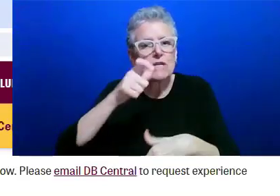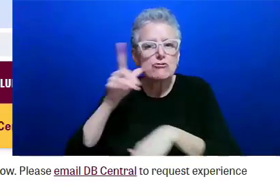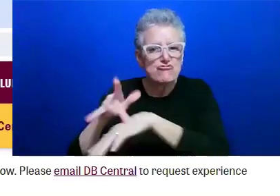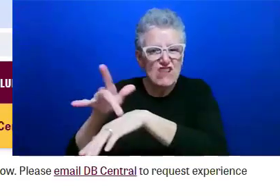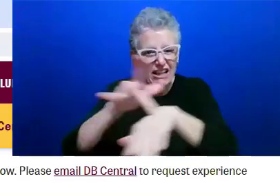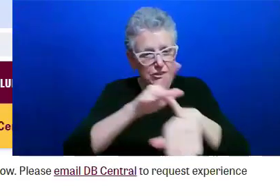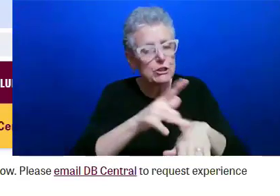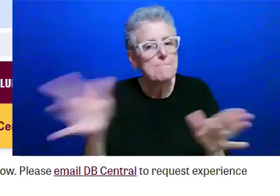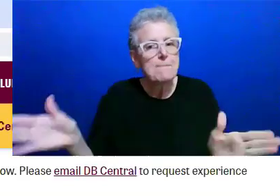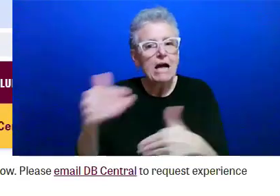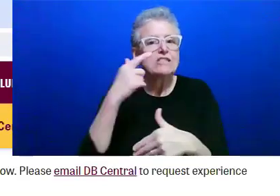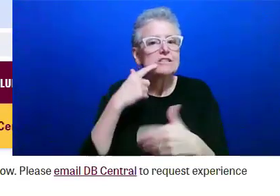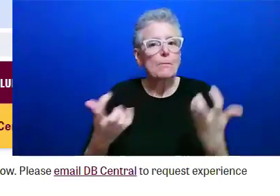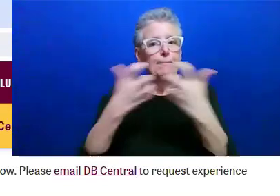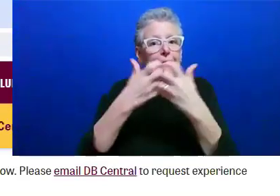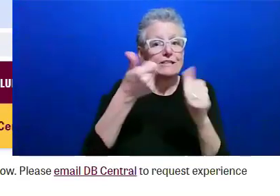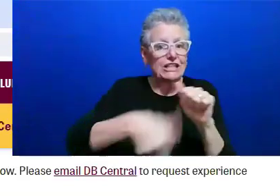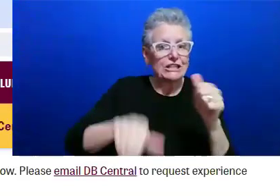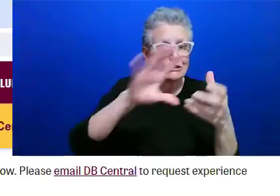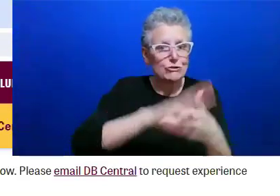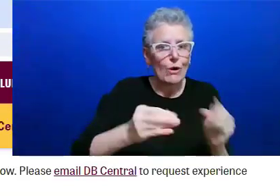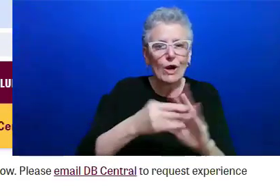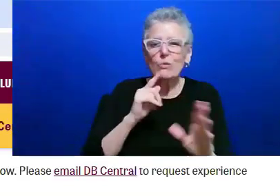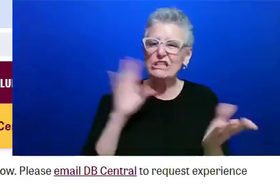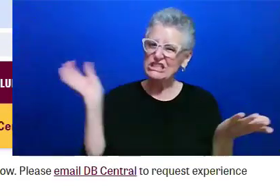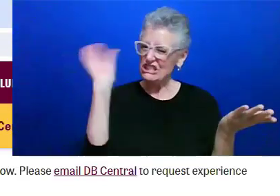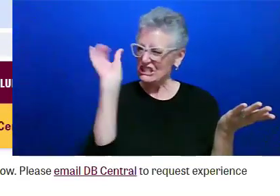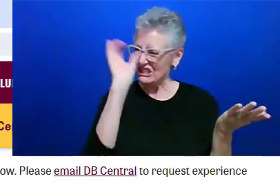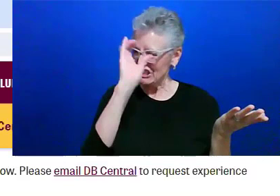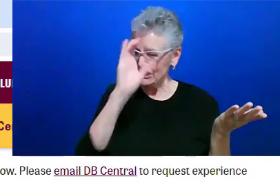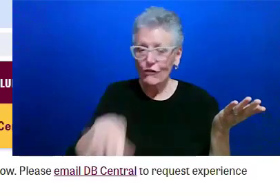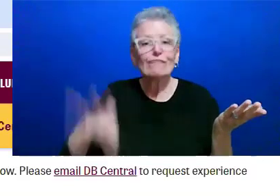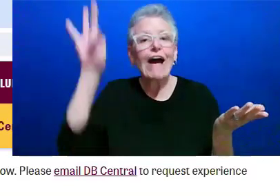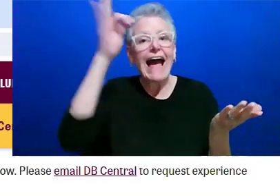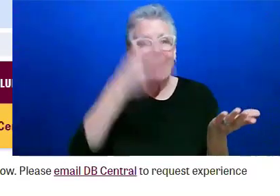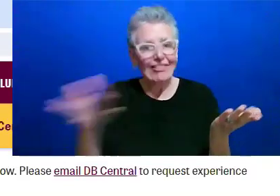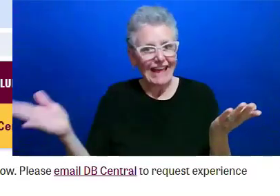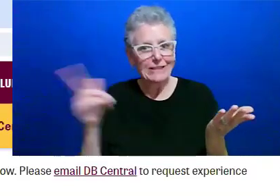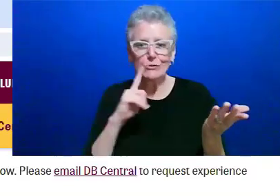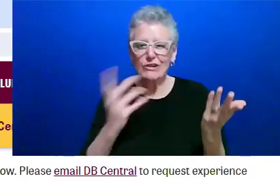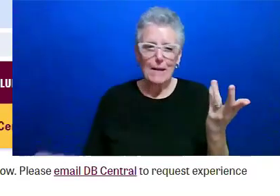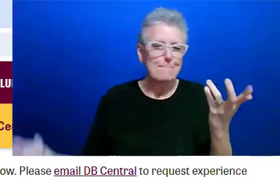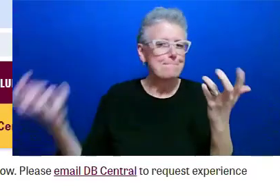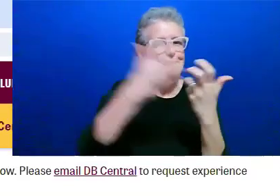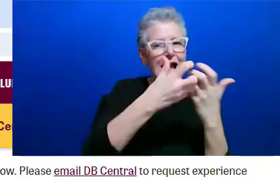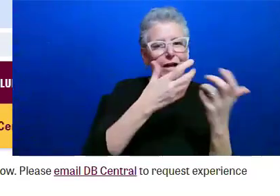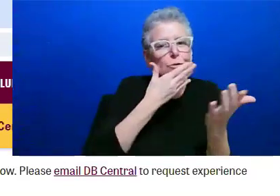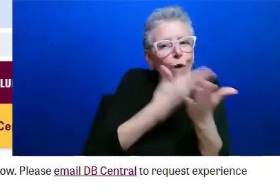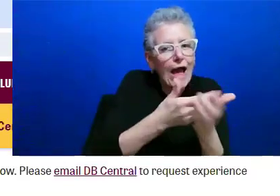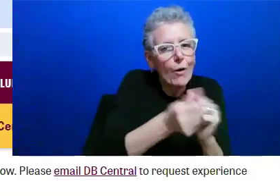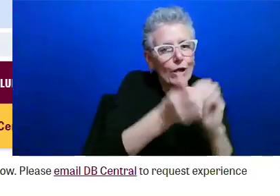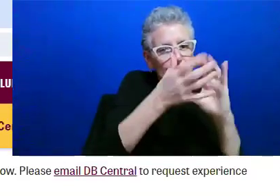and we've really searched long and hard to find objects that are good matches to the pictures